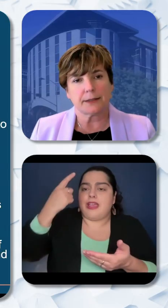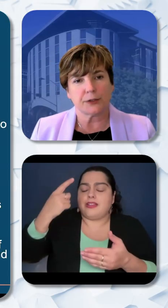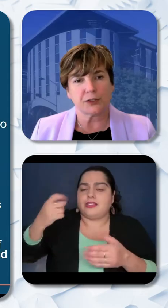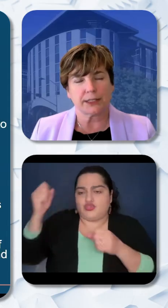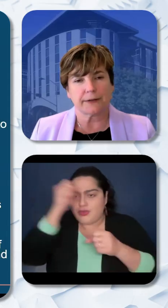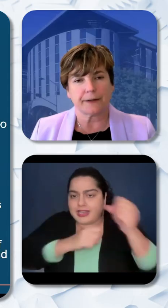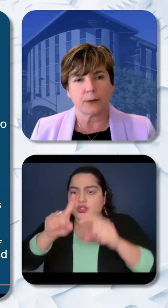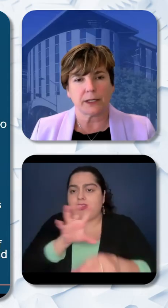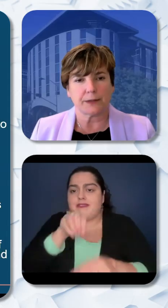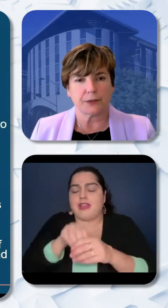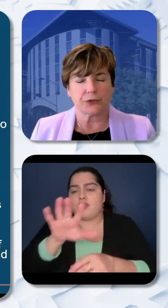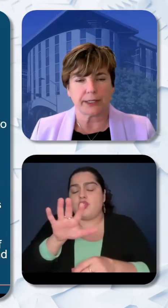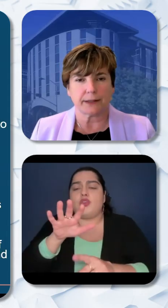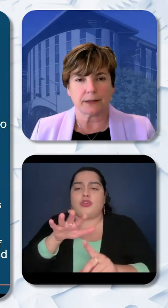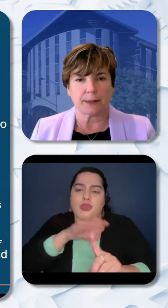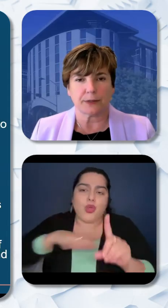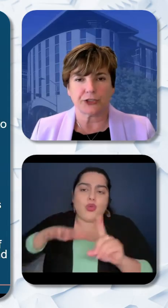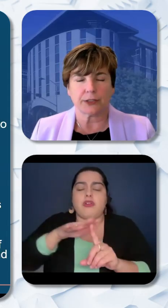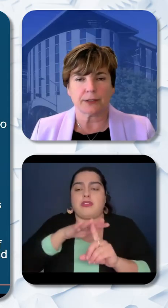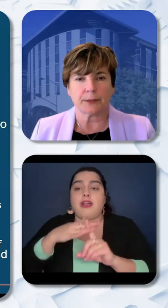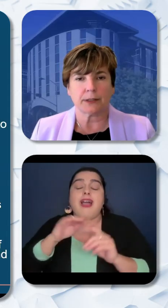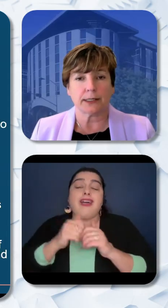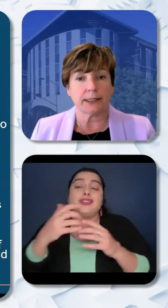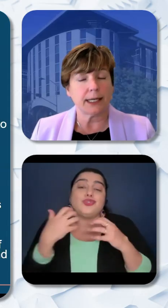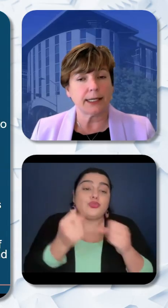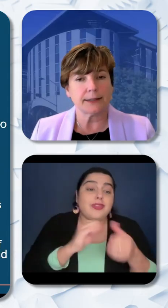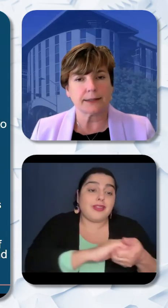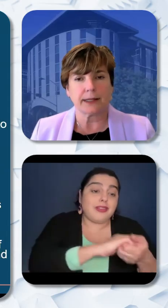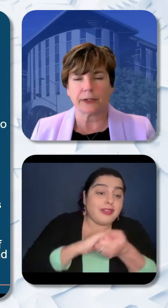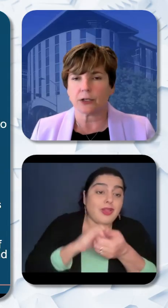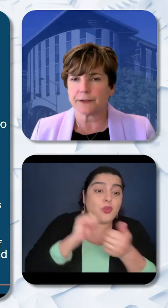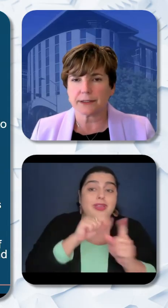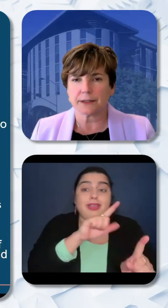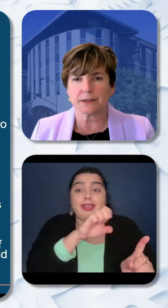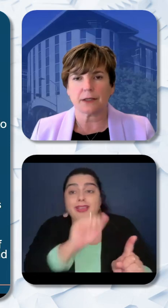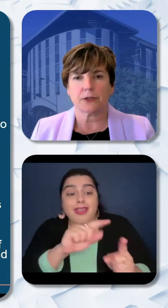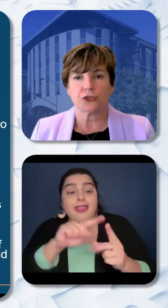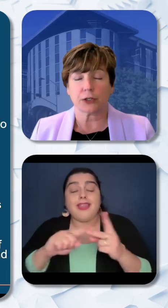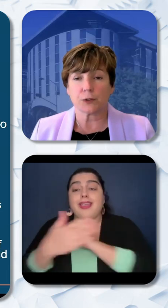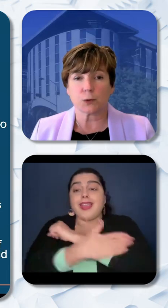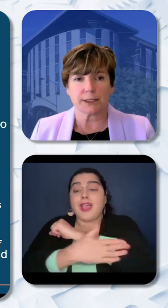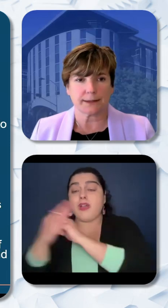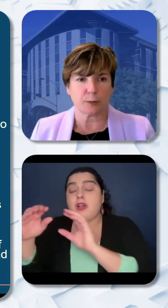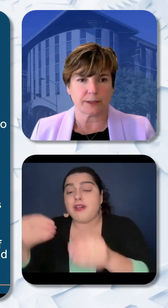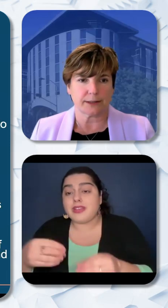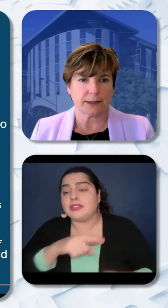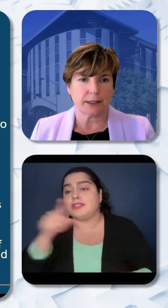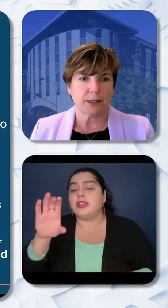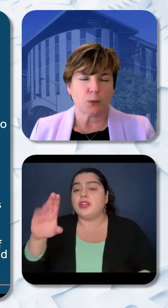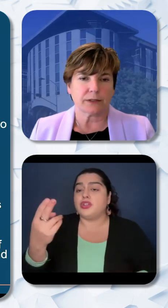This includes identifying ways to strengthen collaboration among LEAs, county offices, charter schools, and SELPAs.